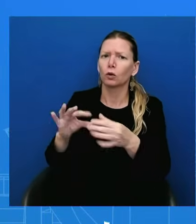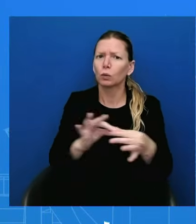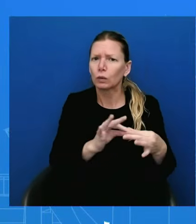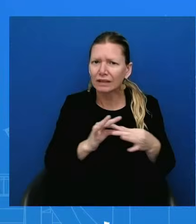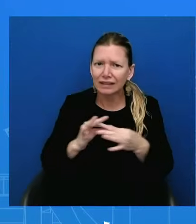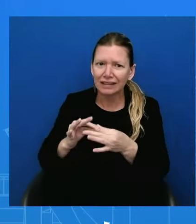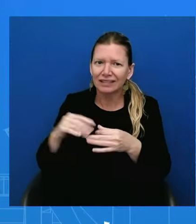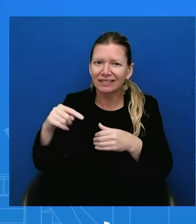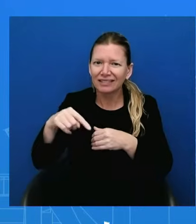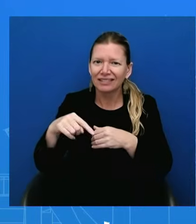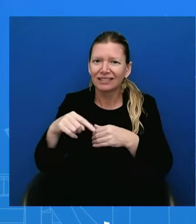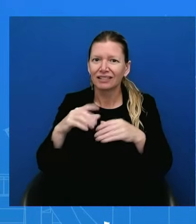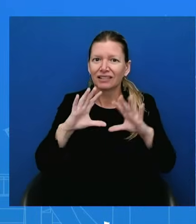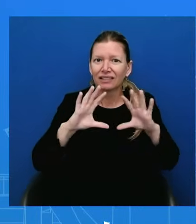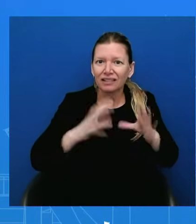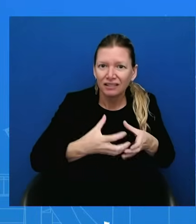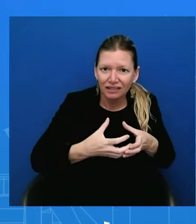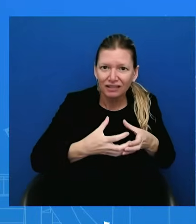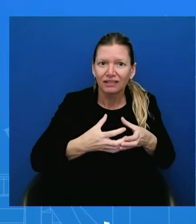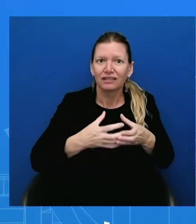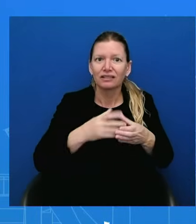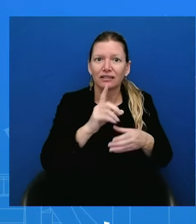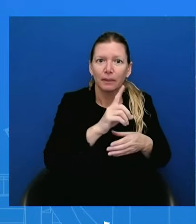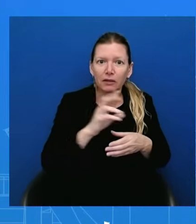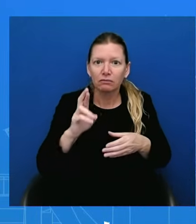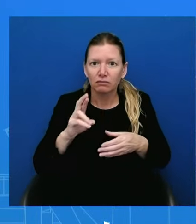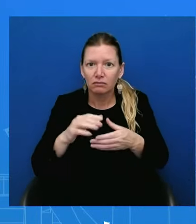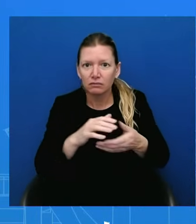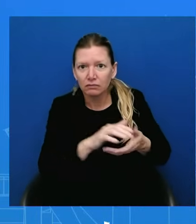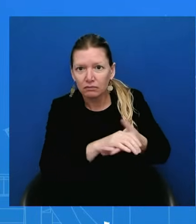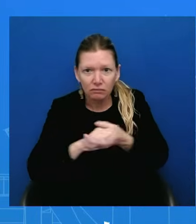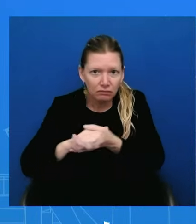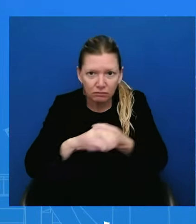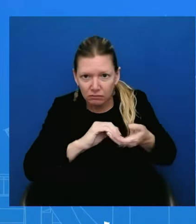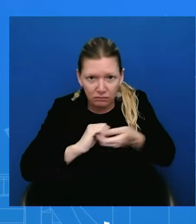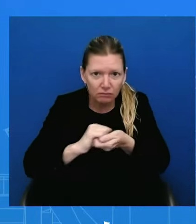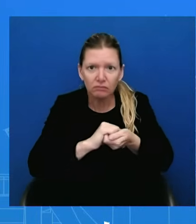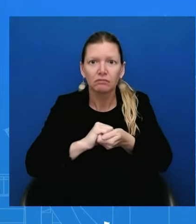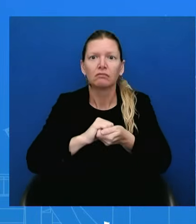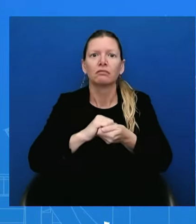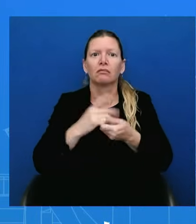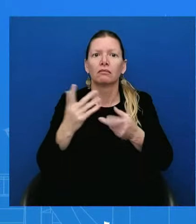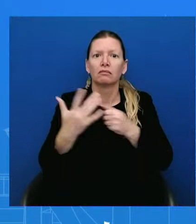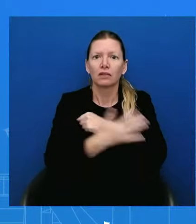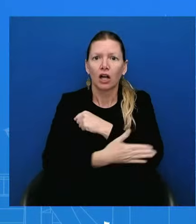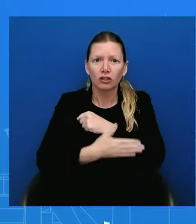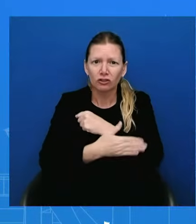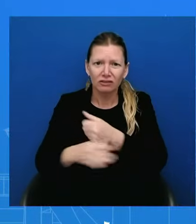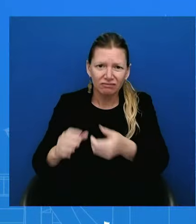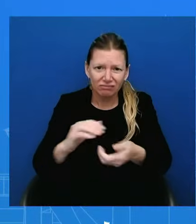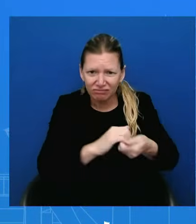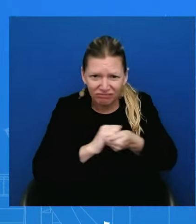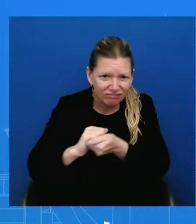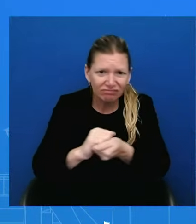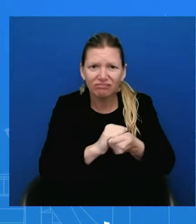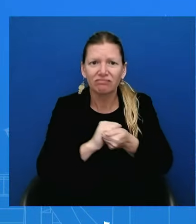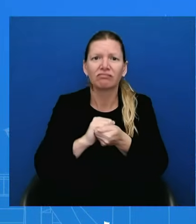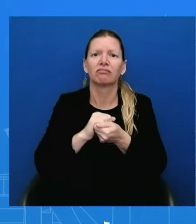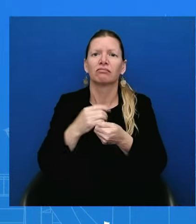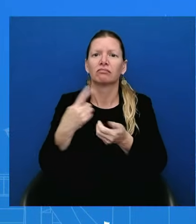I think he laid out very clearly why he decided to make this decision. And I believe the American people got it. They understood it. The Press: If it was clear, I wouldn’t be asking